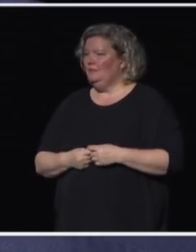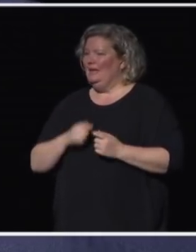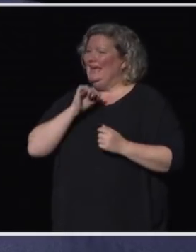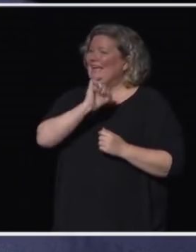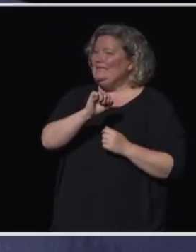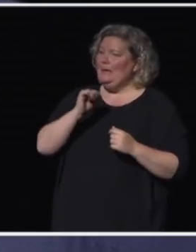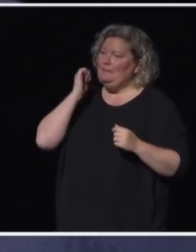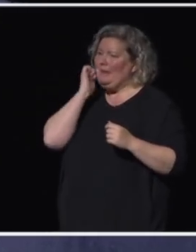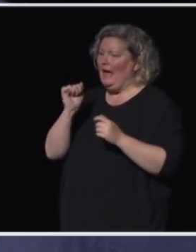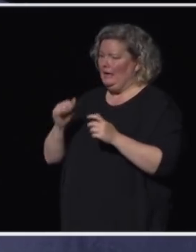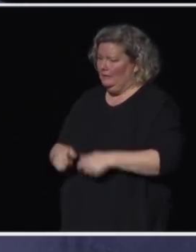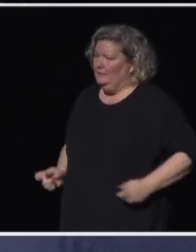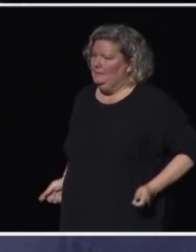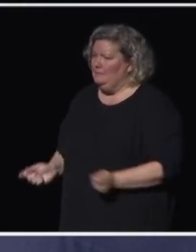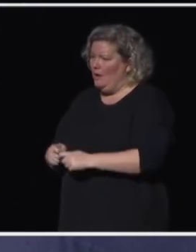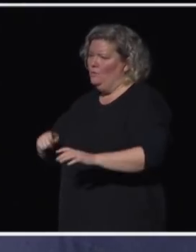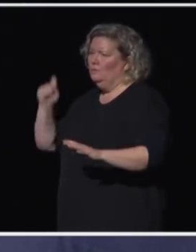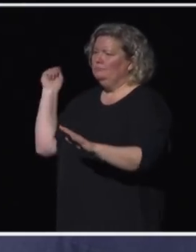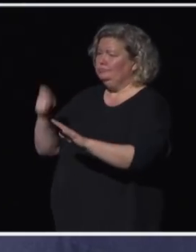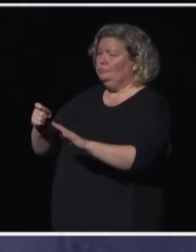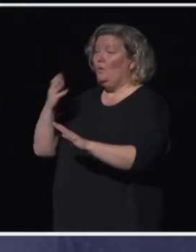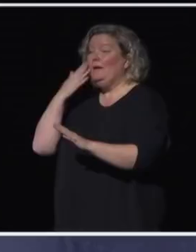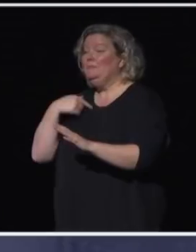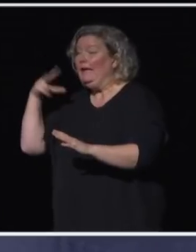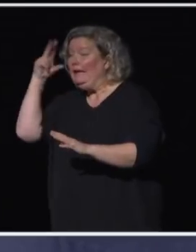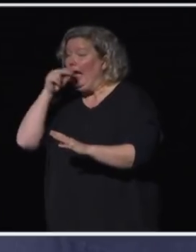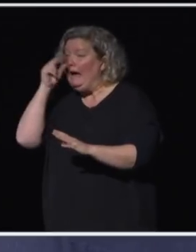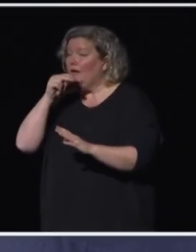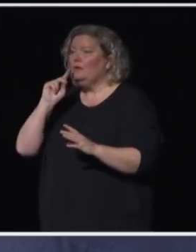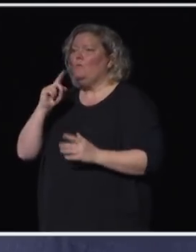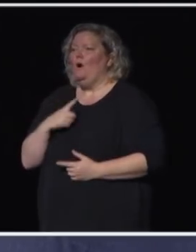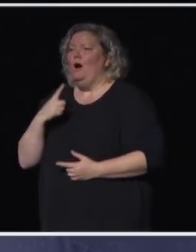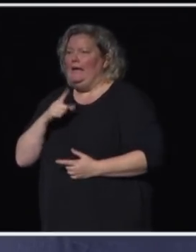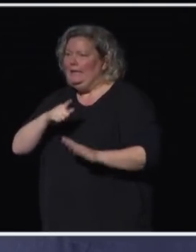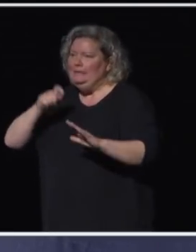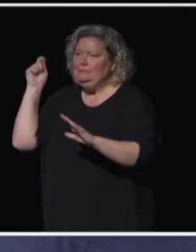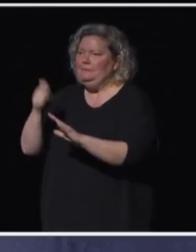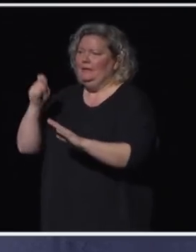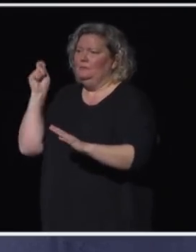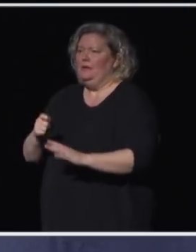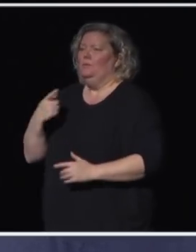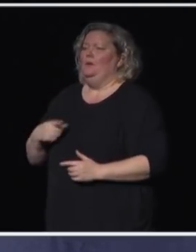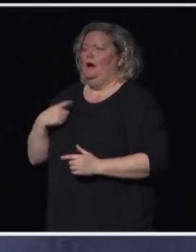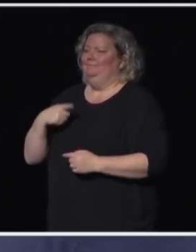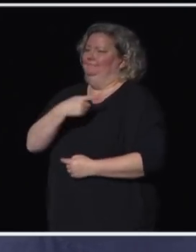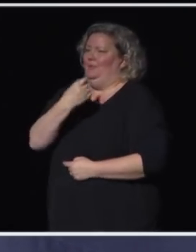which he applied with more anxiety than anger, my father who beat me as if someone might steal me away,